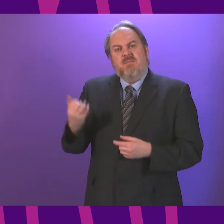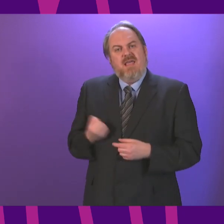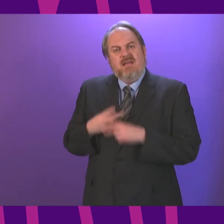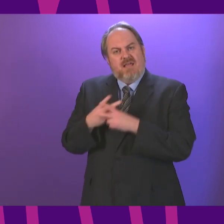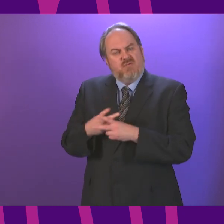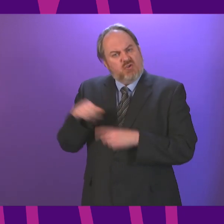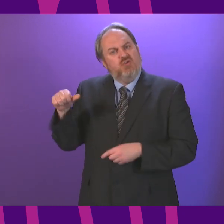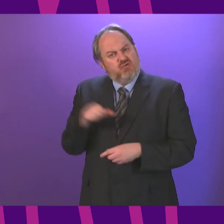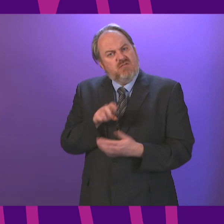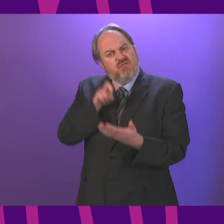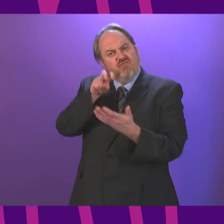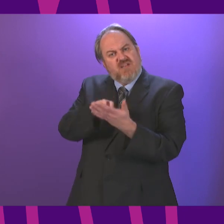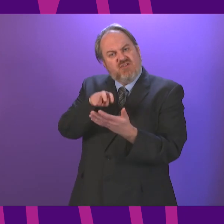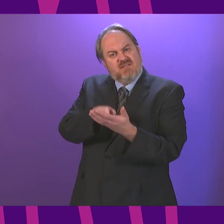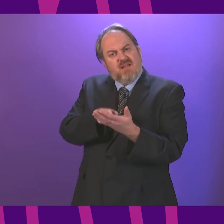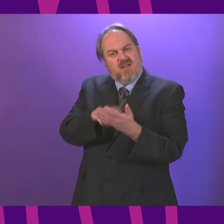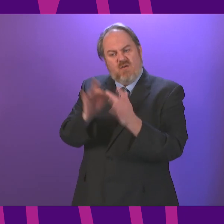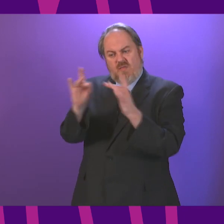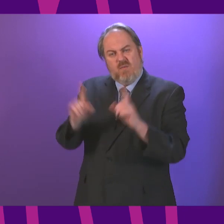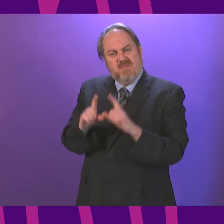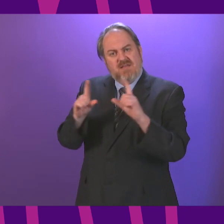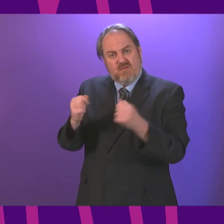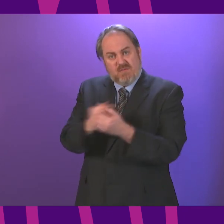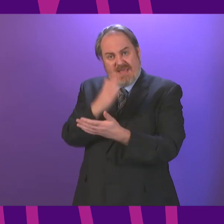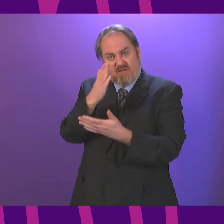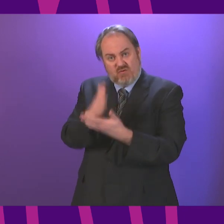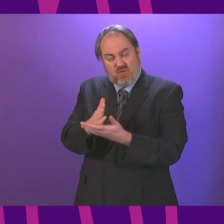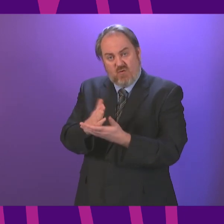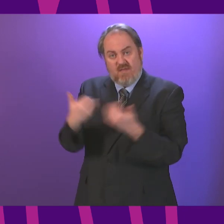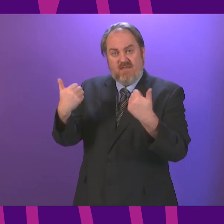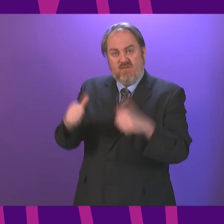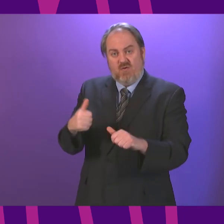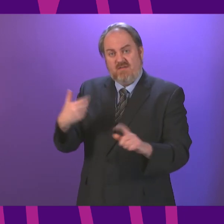via the self-registration website to ensure that they are vaccinated in priority group 6?